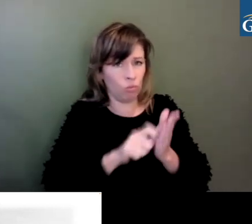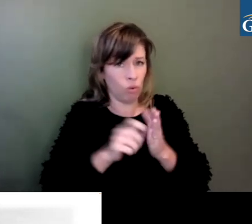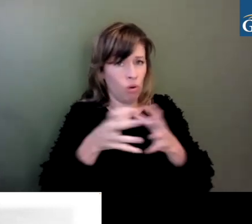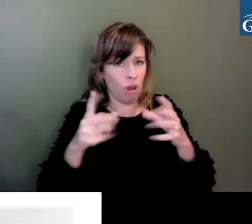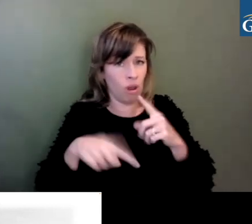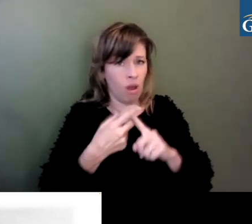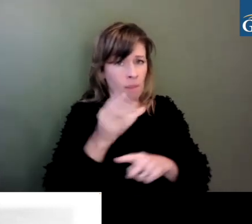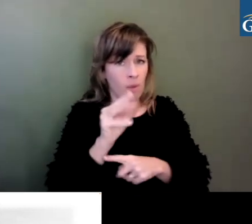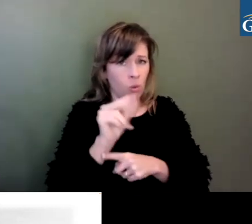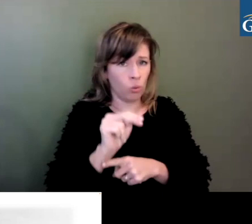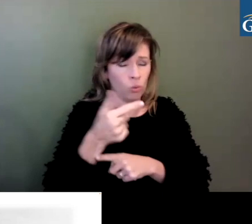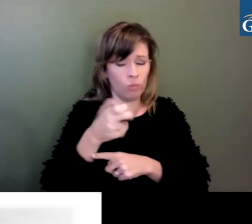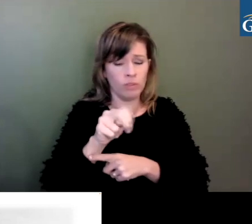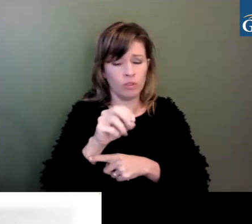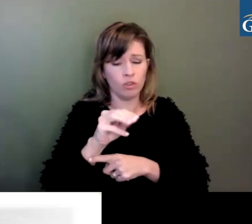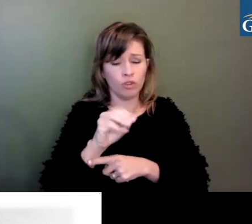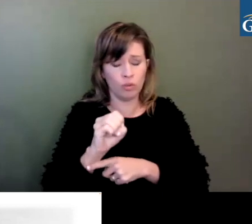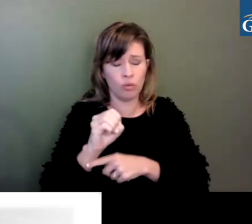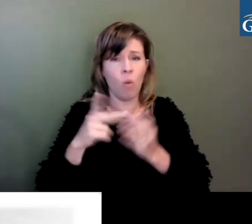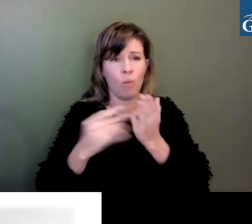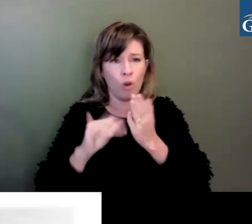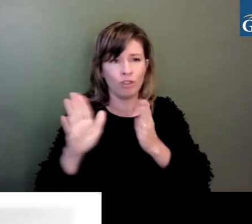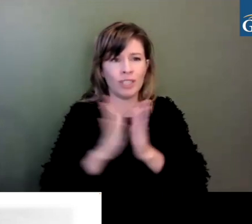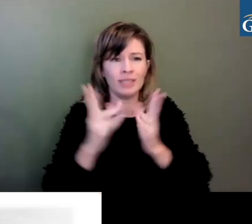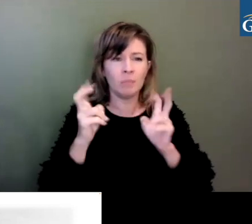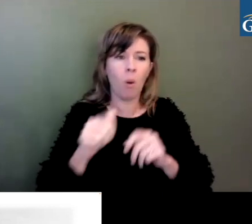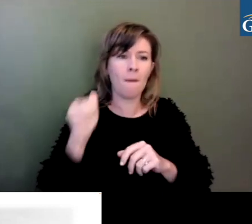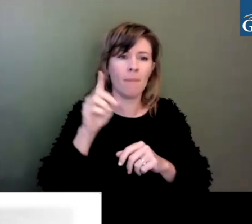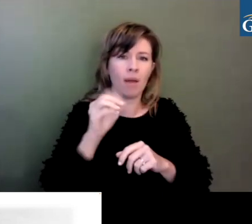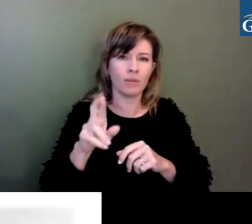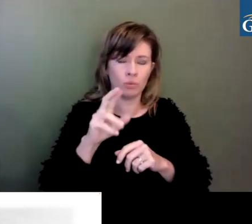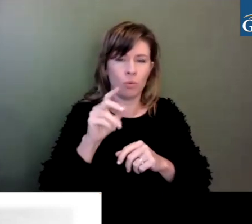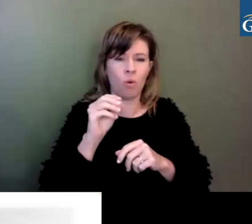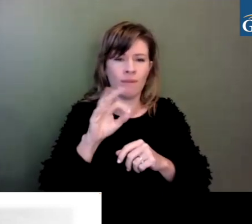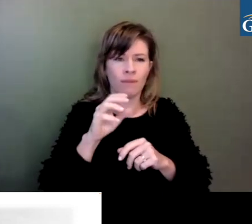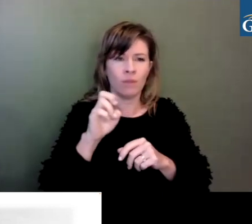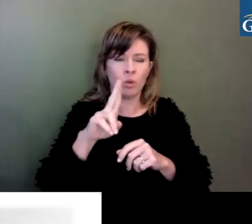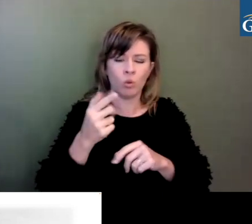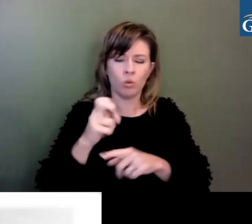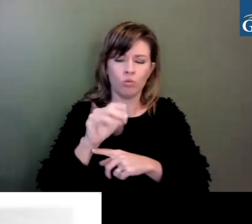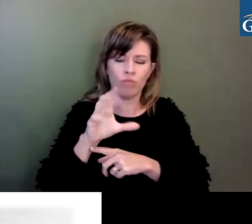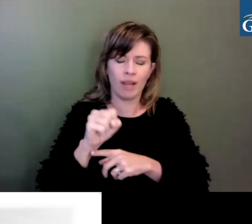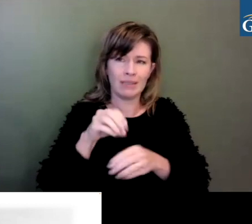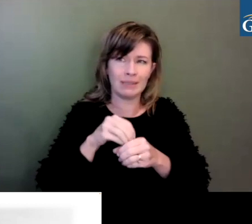wrote a lot about the human genome project in his book, Backdoor Eugenics which came out in 1991. In that book,